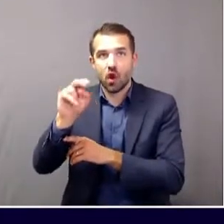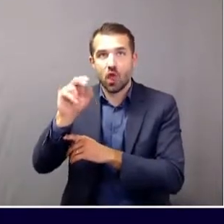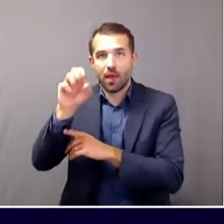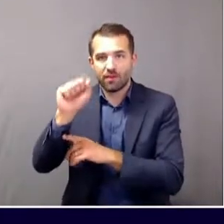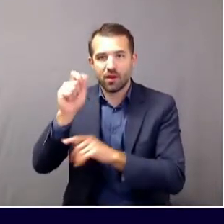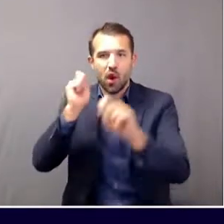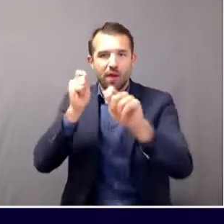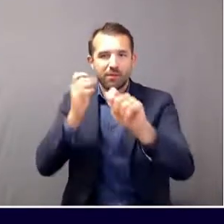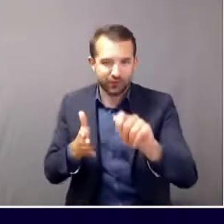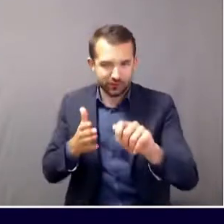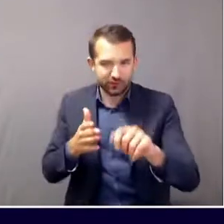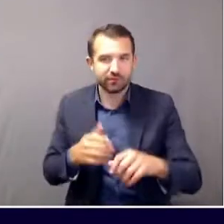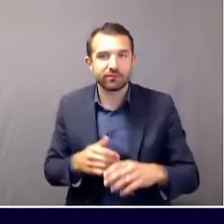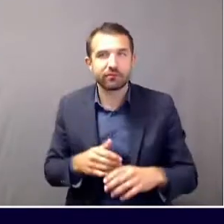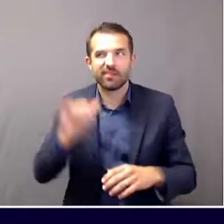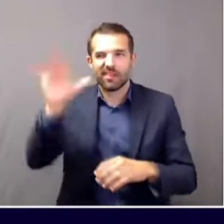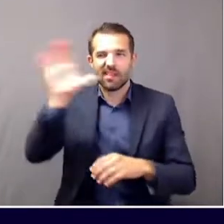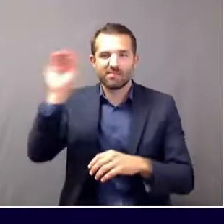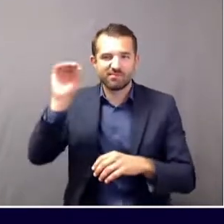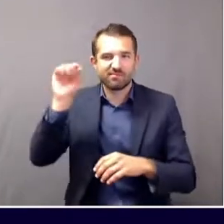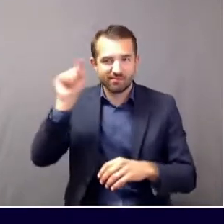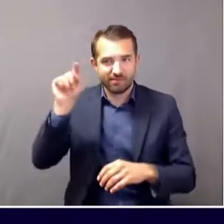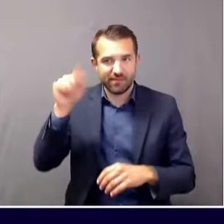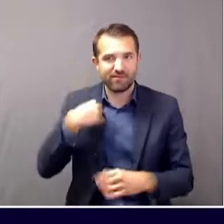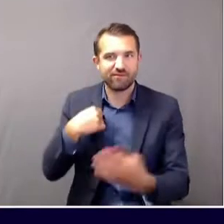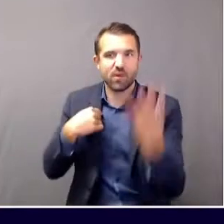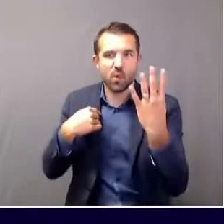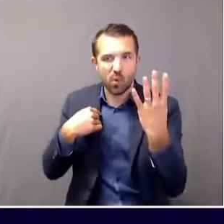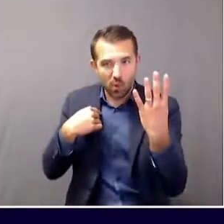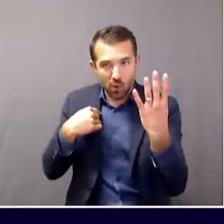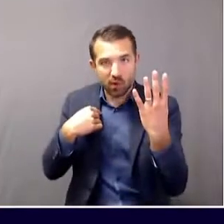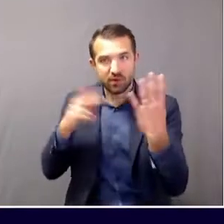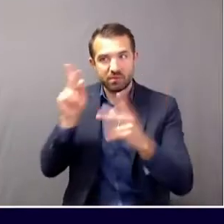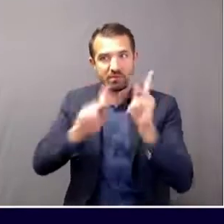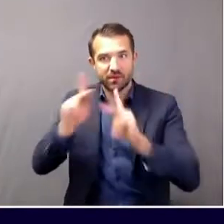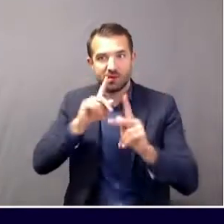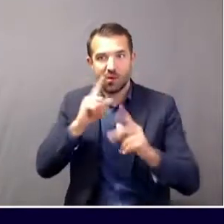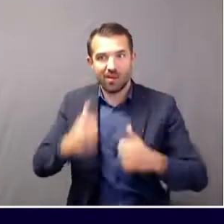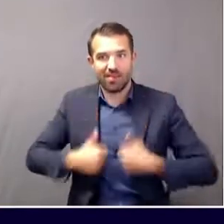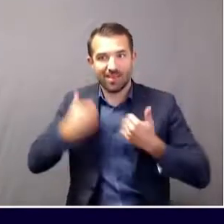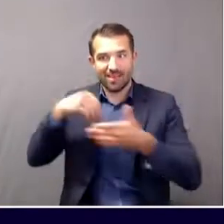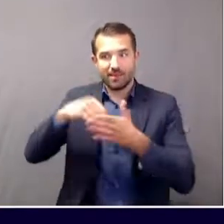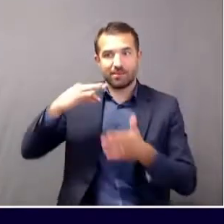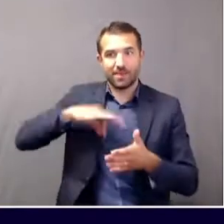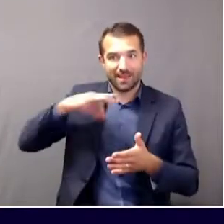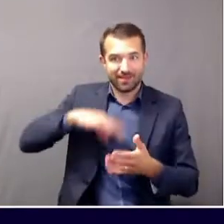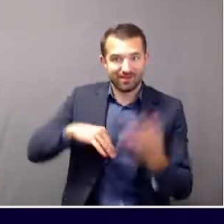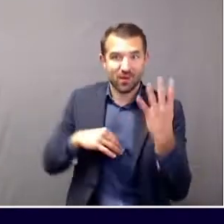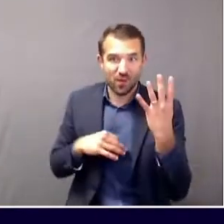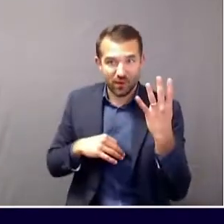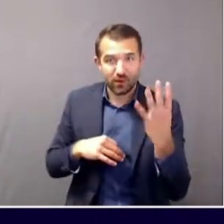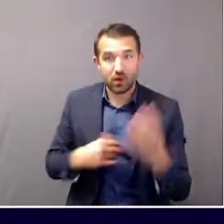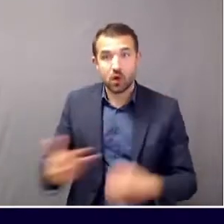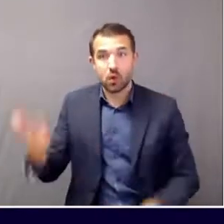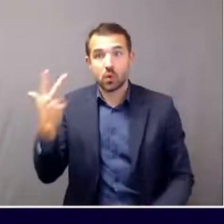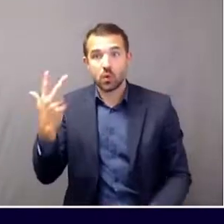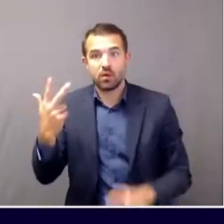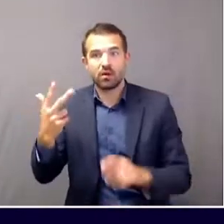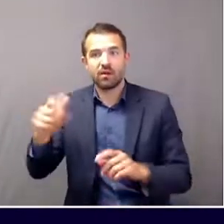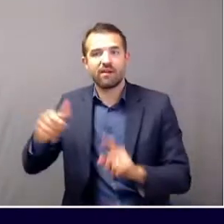outbreak and perhaps three residents from New Hampshire